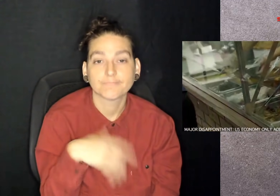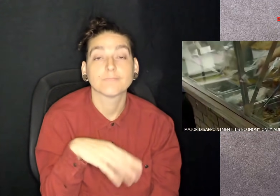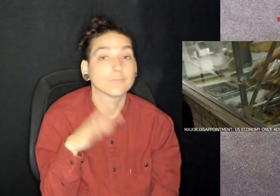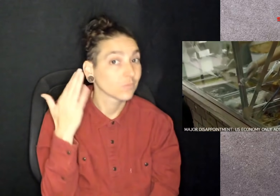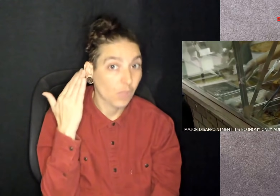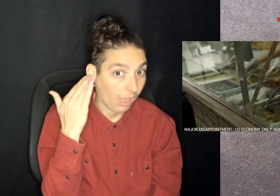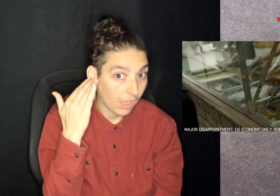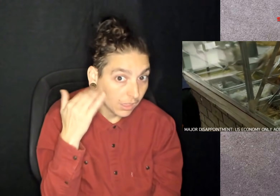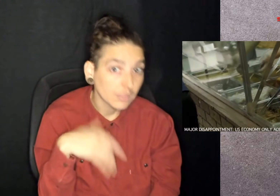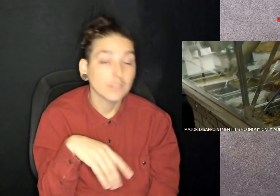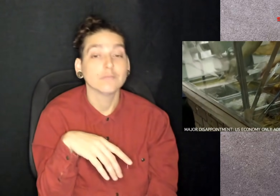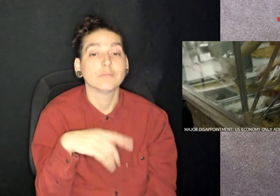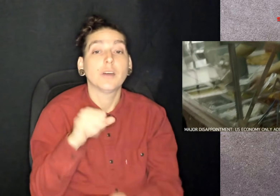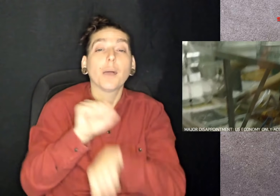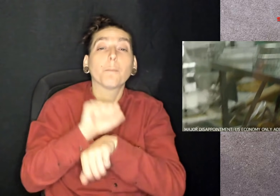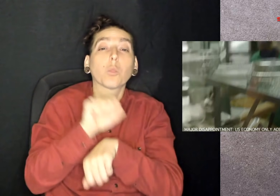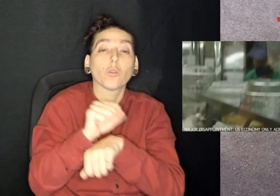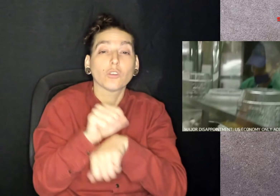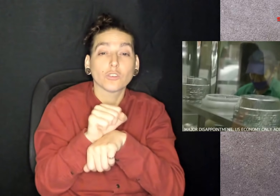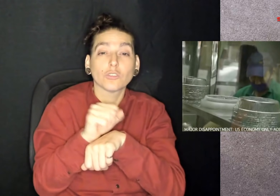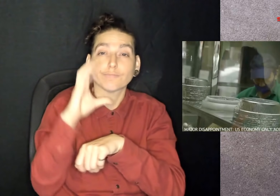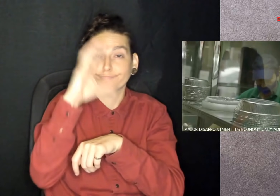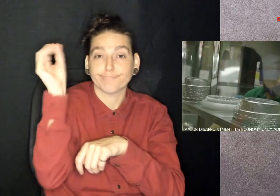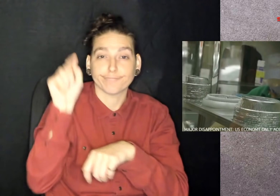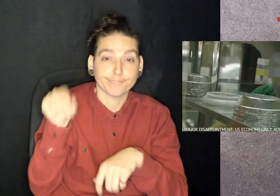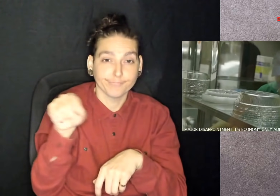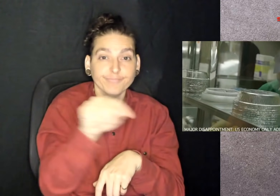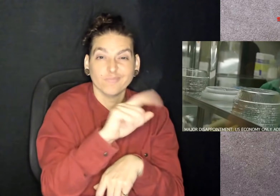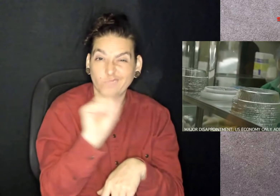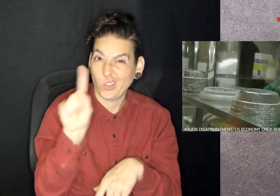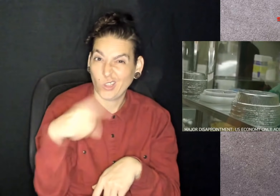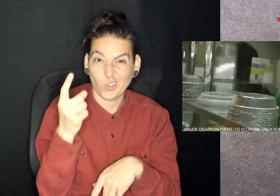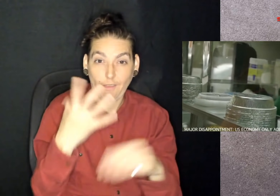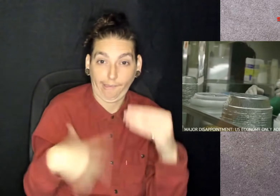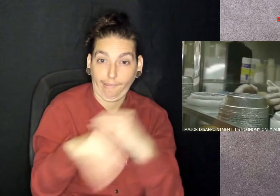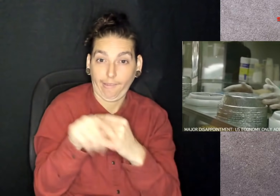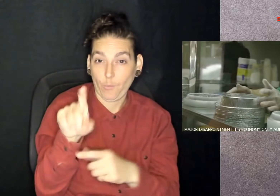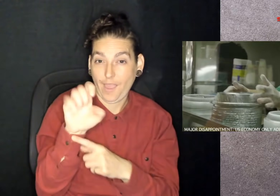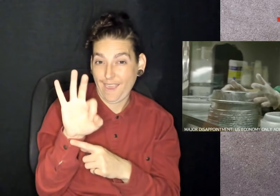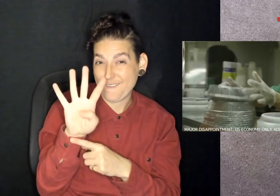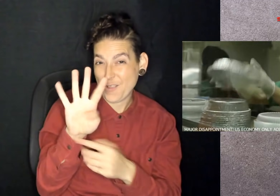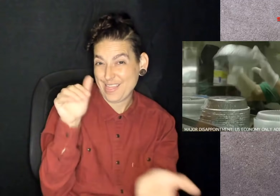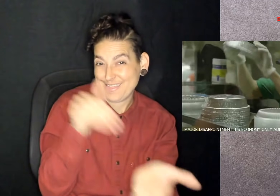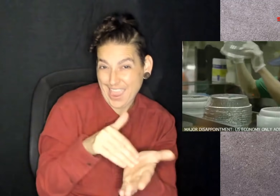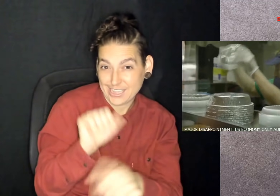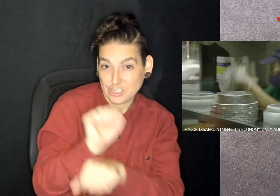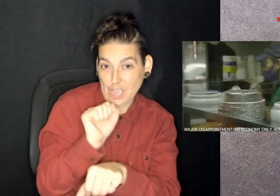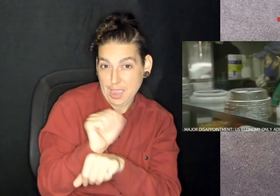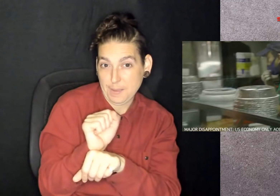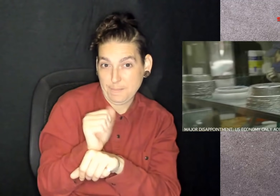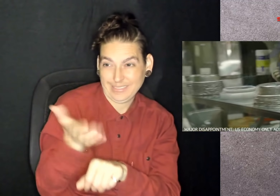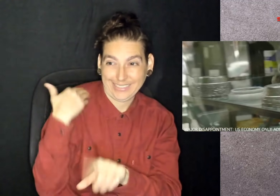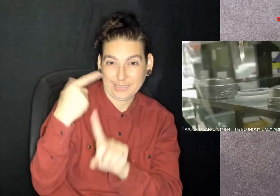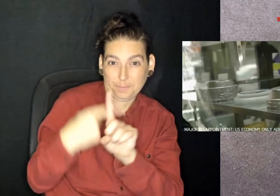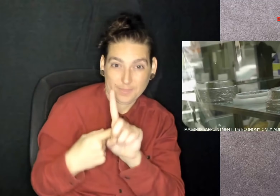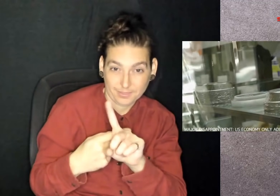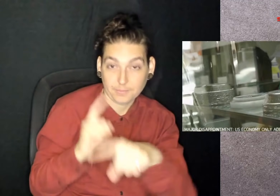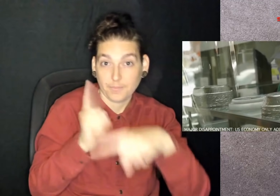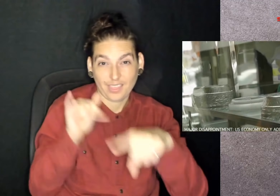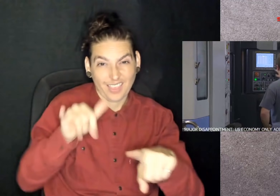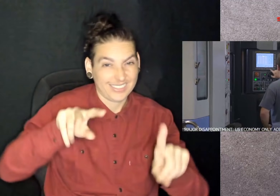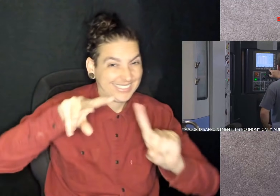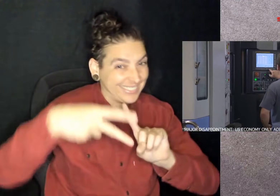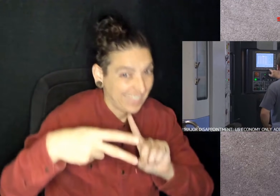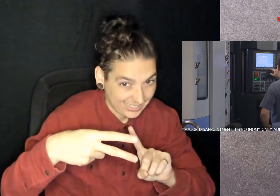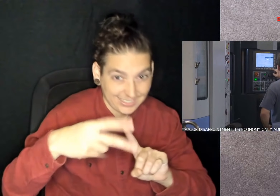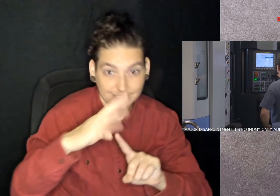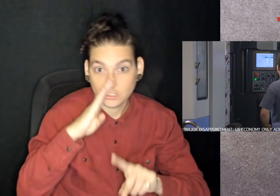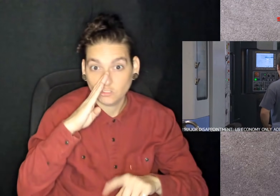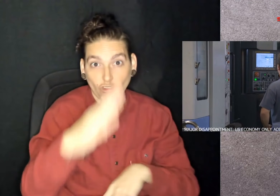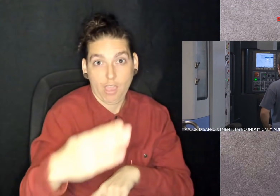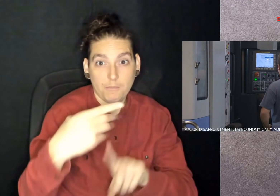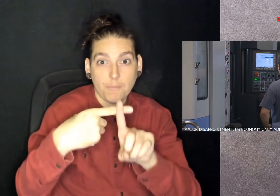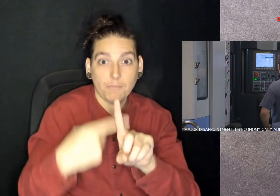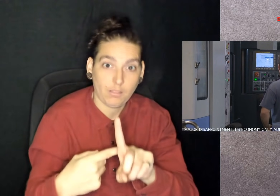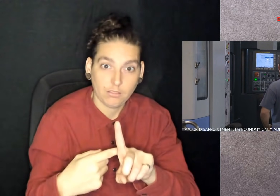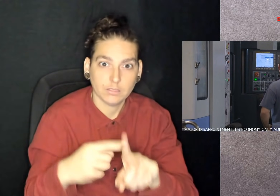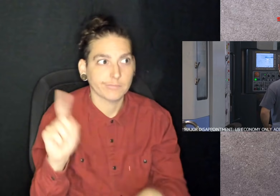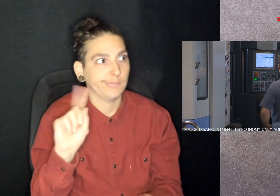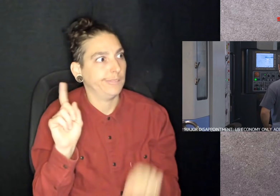a major disappointment employer's only added 194,000 jobs in September and that's the second